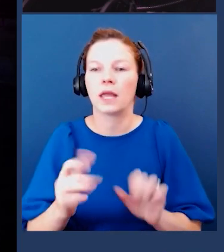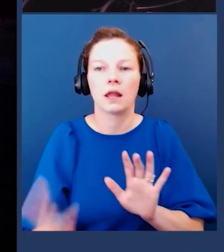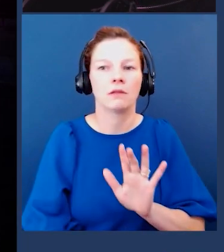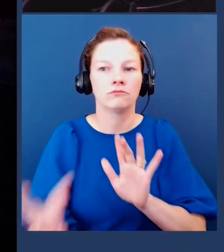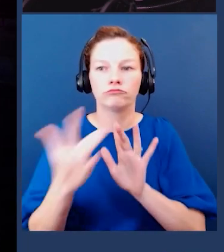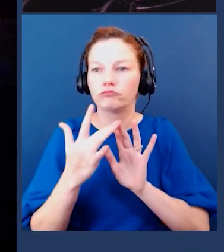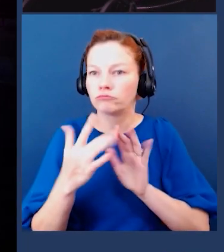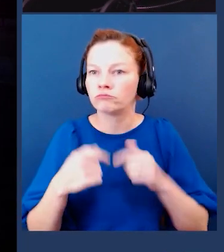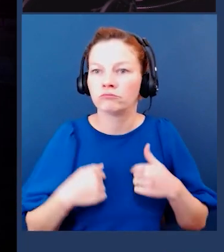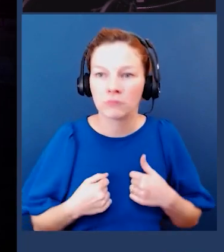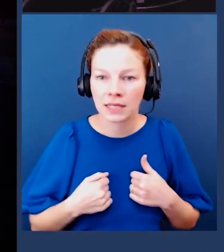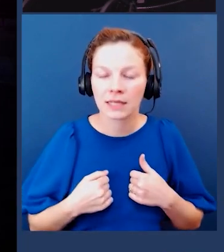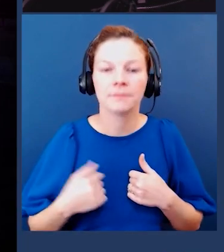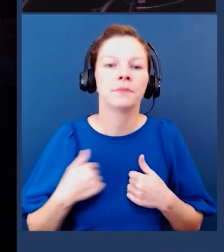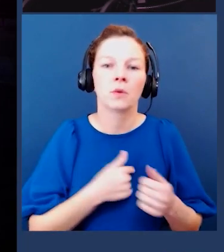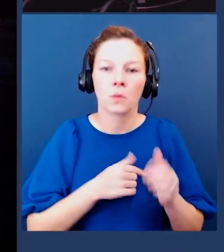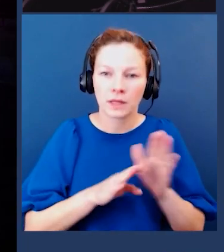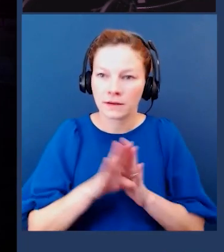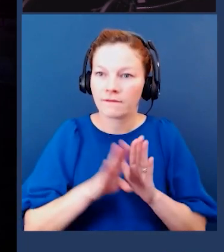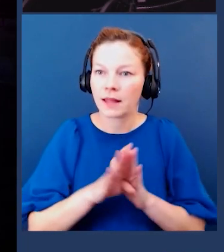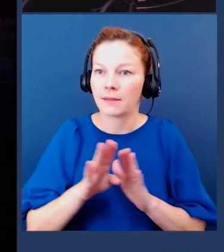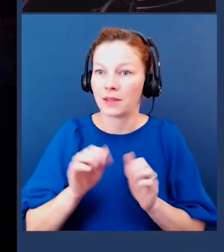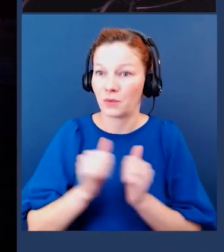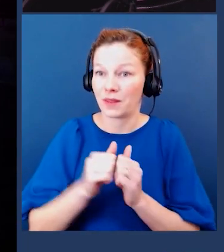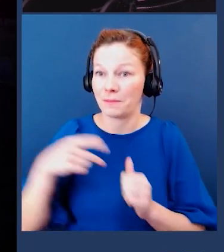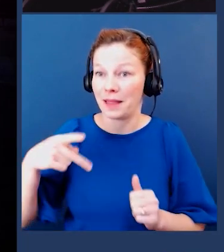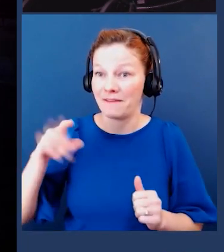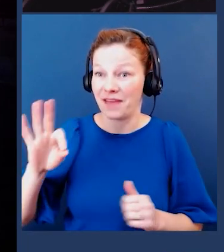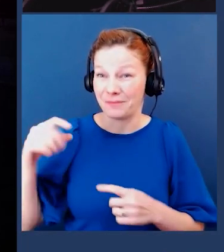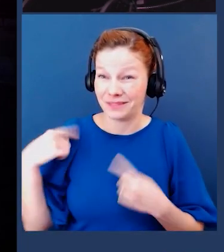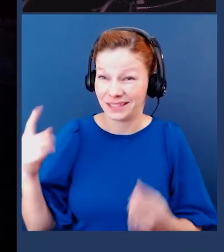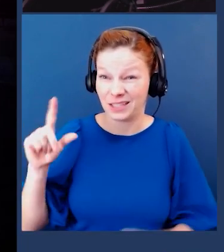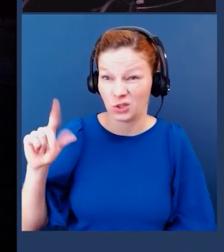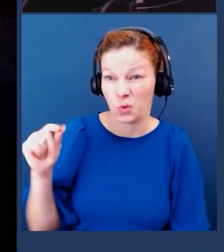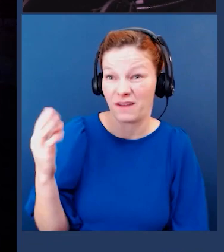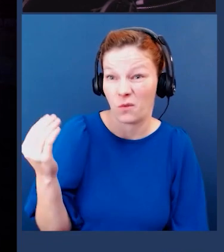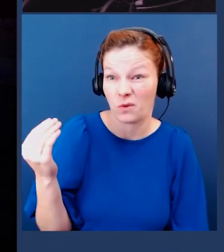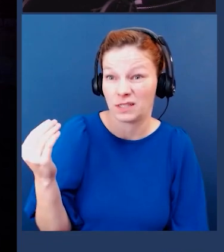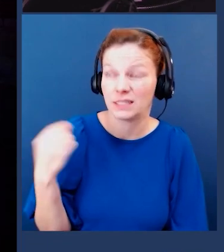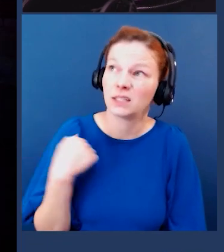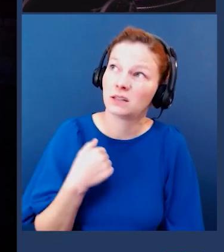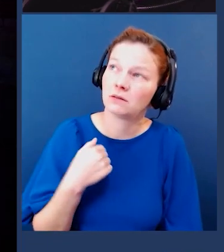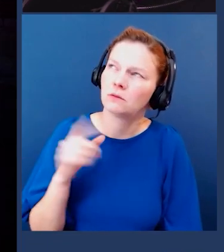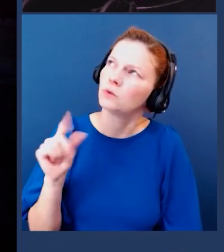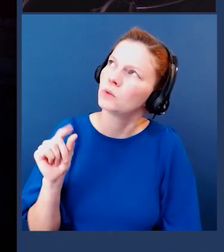We're developing with PlayFab since 2014. I think we're one of the first or 15 and